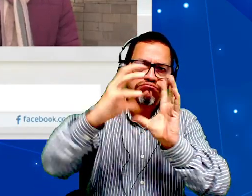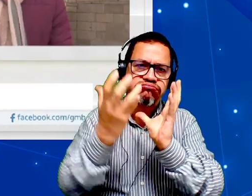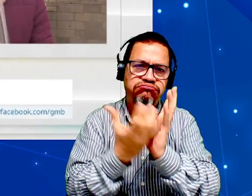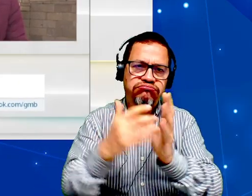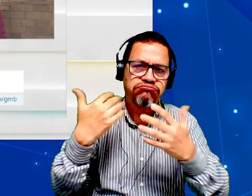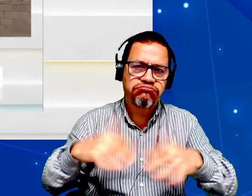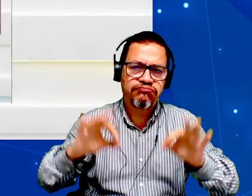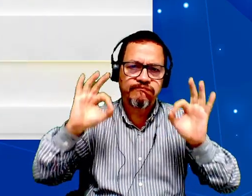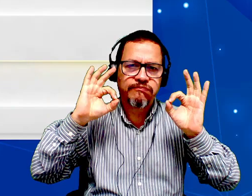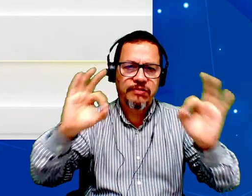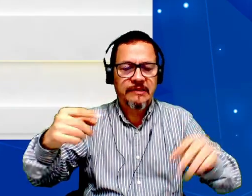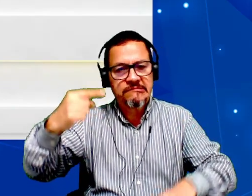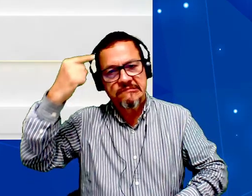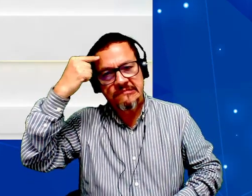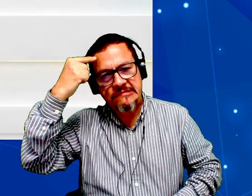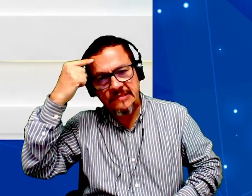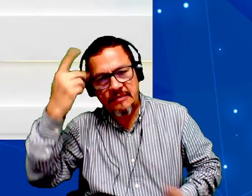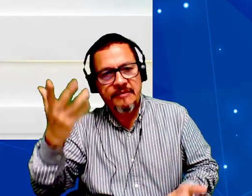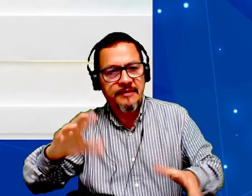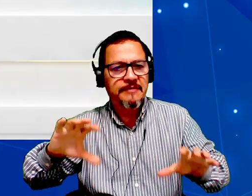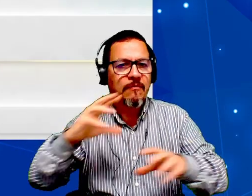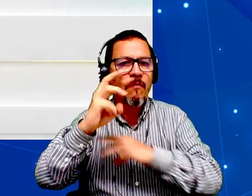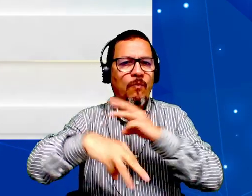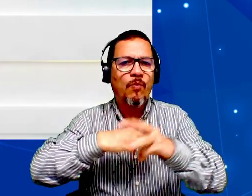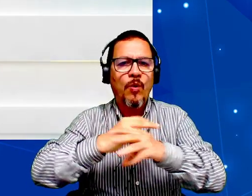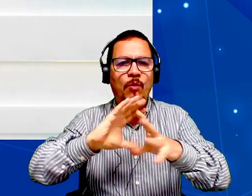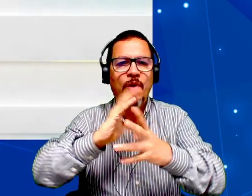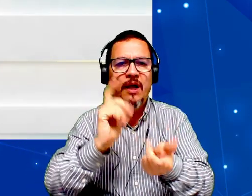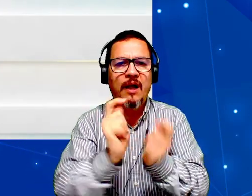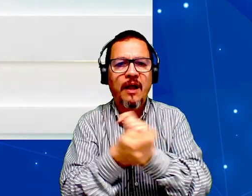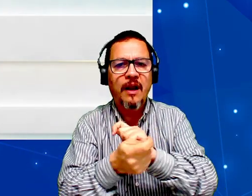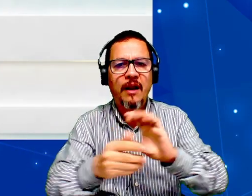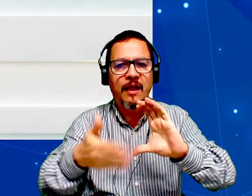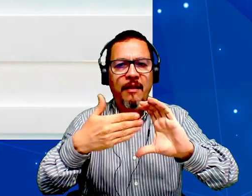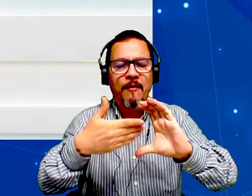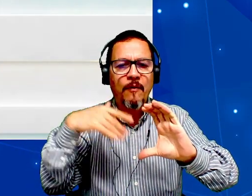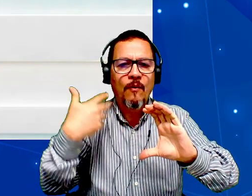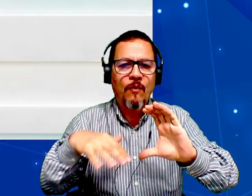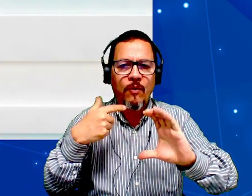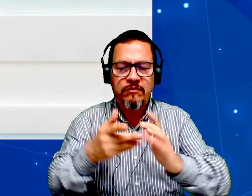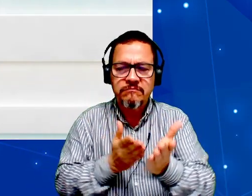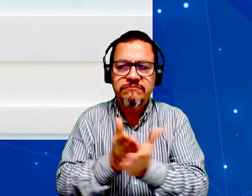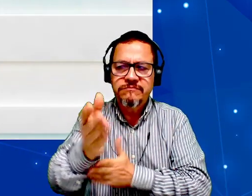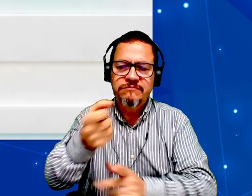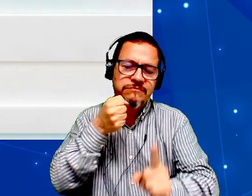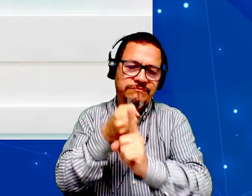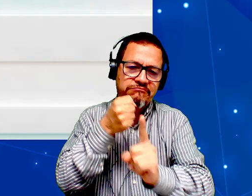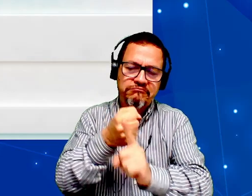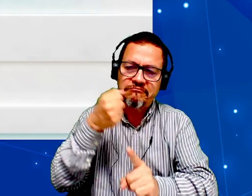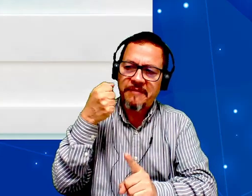of people were thinking, certainly within the world of climate change and beyond, that they hope they continue to have that sort of impact because something certainly